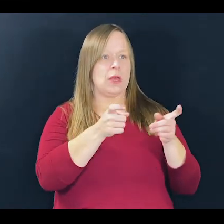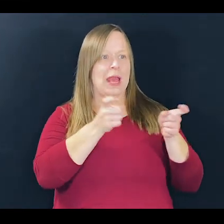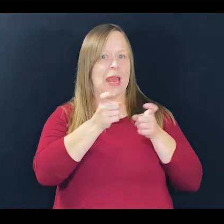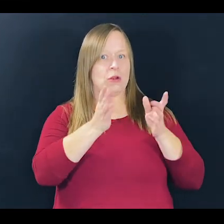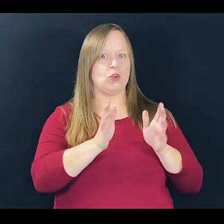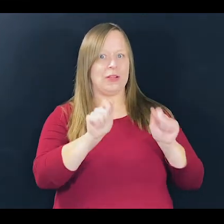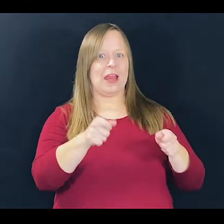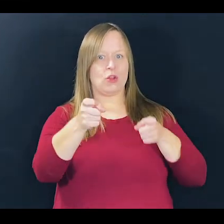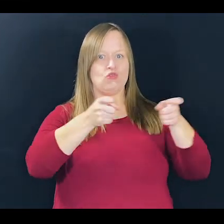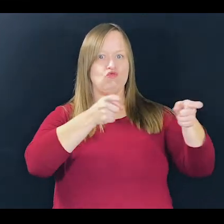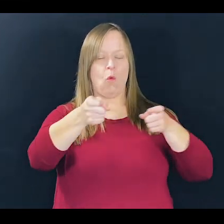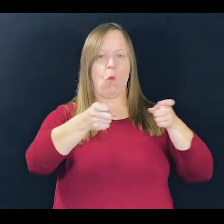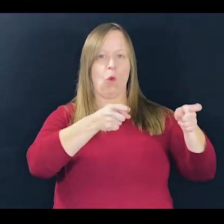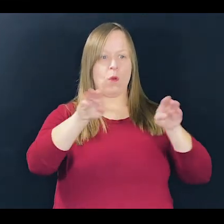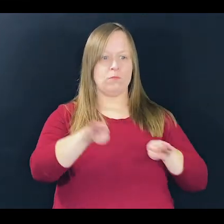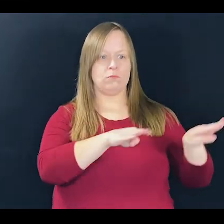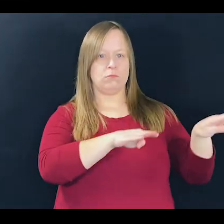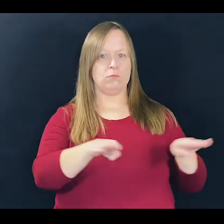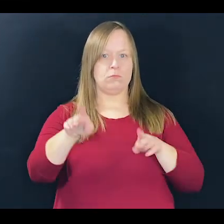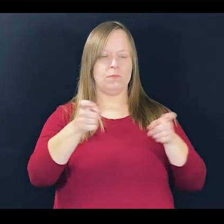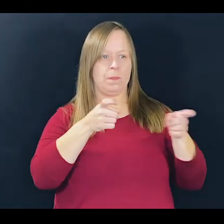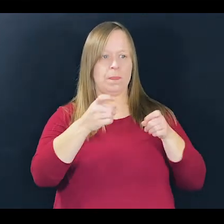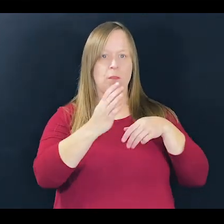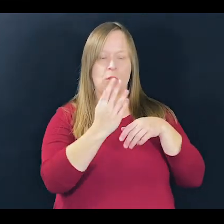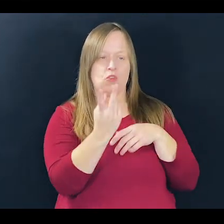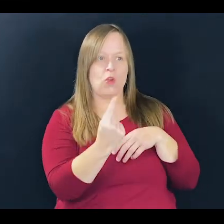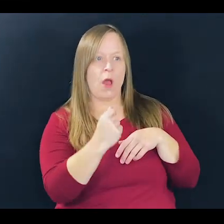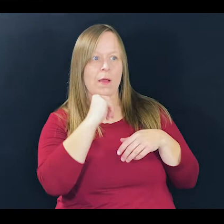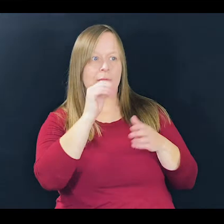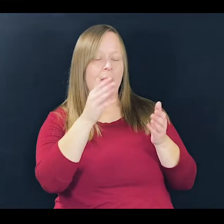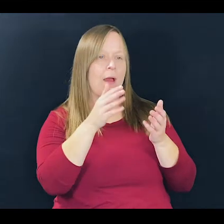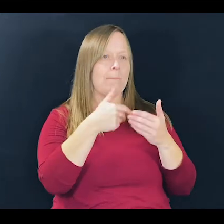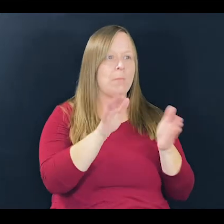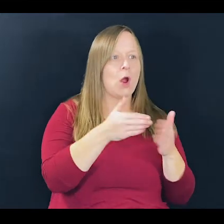the handlers control. That means that the dog will not cause a nuisance it is